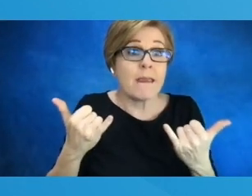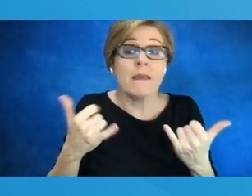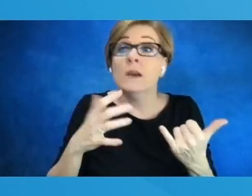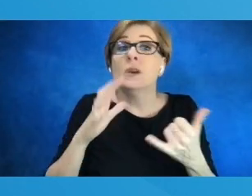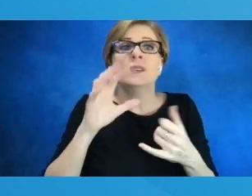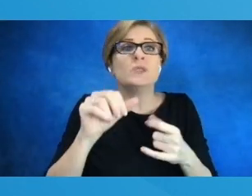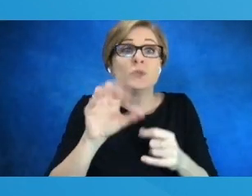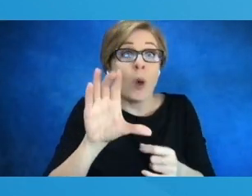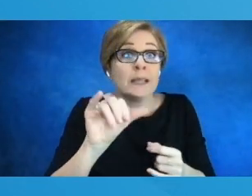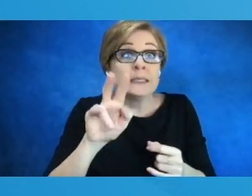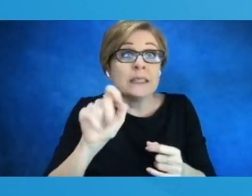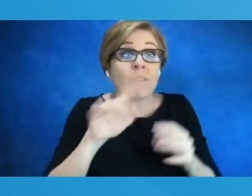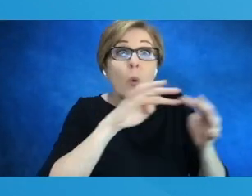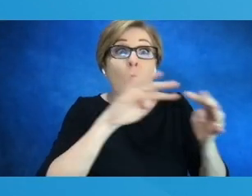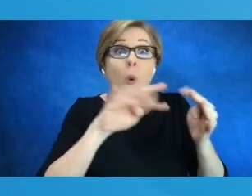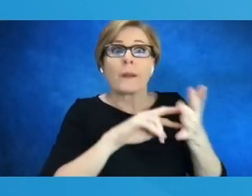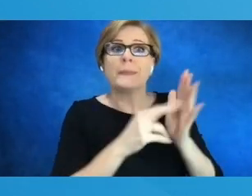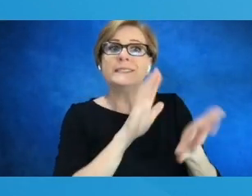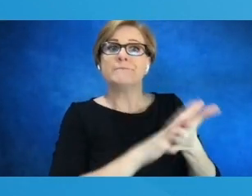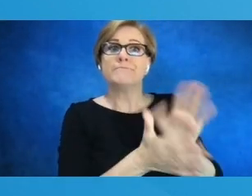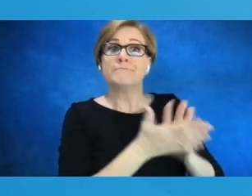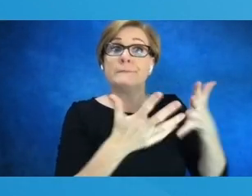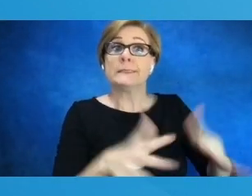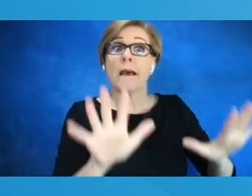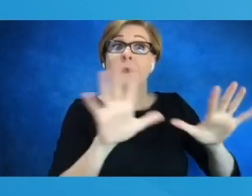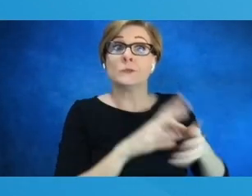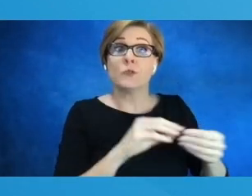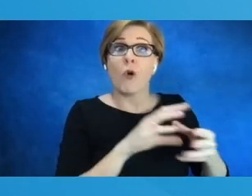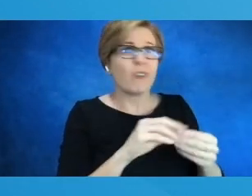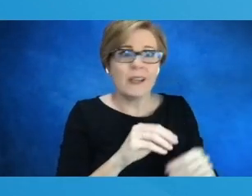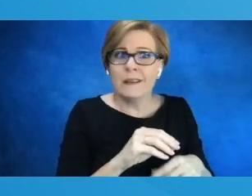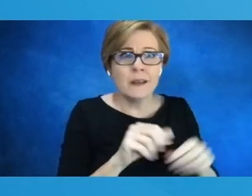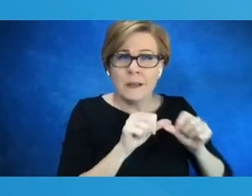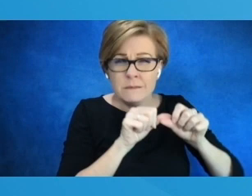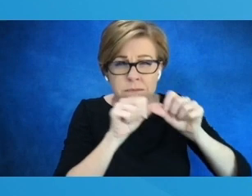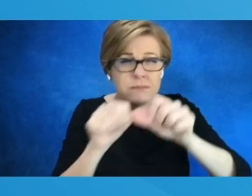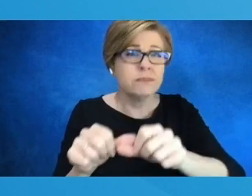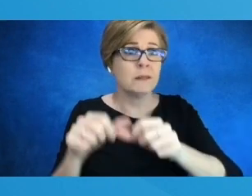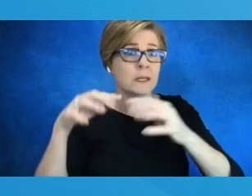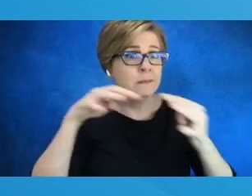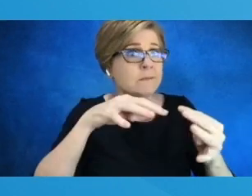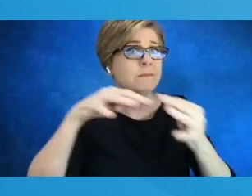The story continues with this continued struggle for justice, these continued civil rights